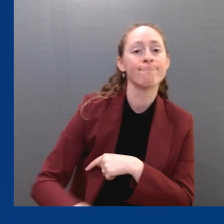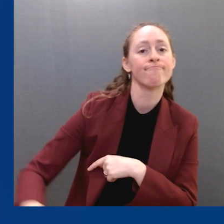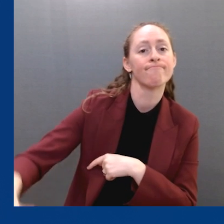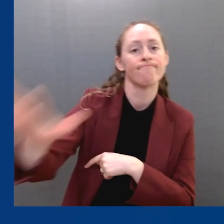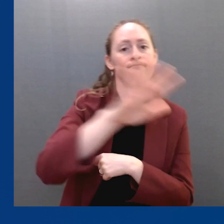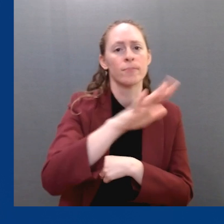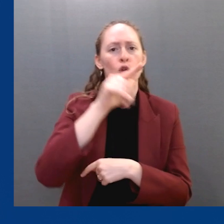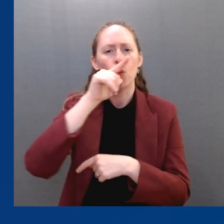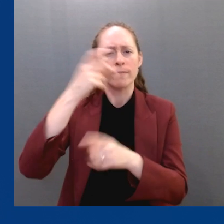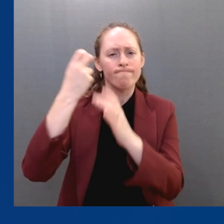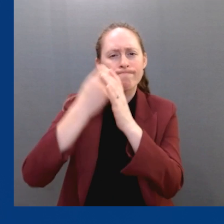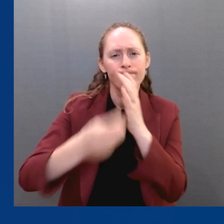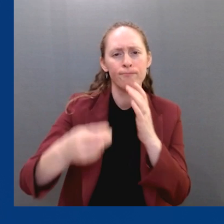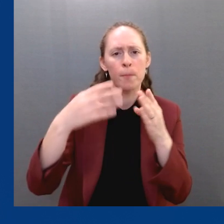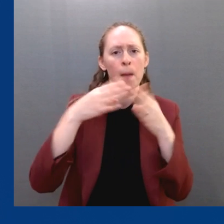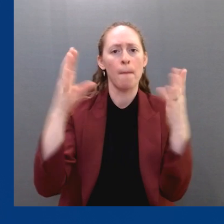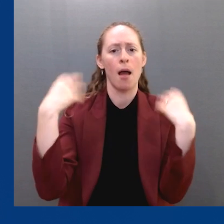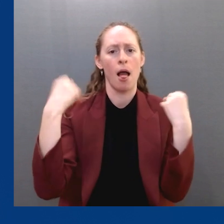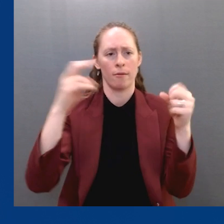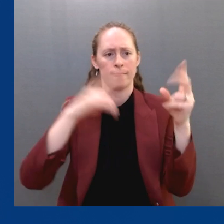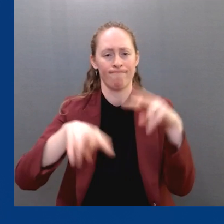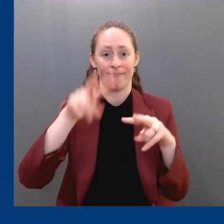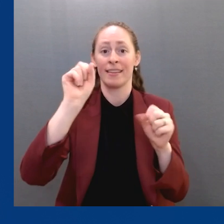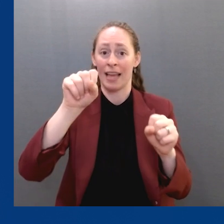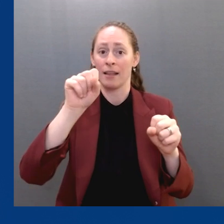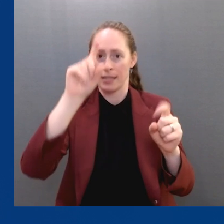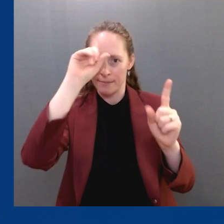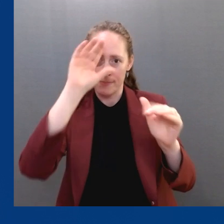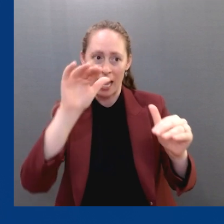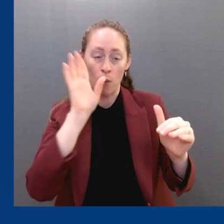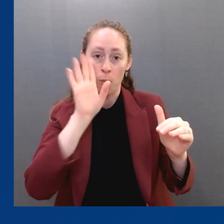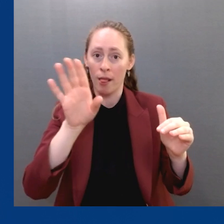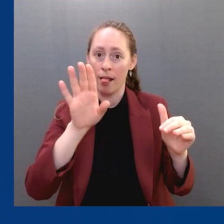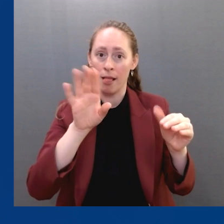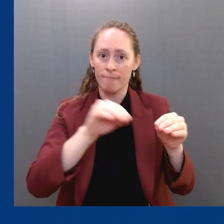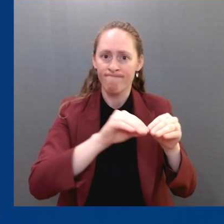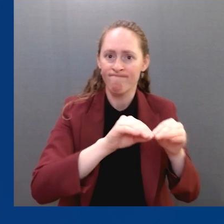or surges that we in this country have seen with Alpha Delta.